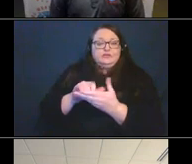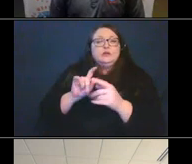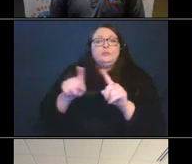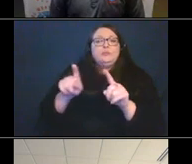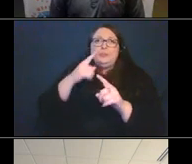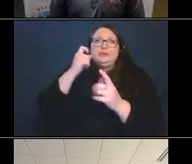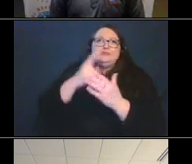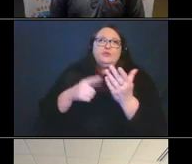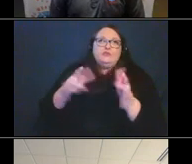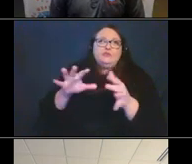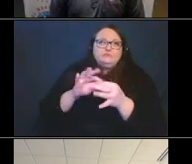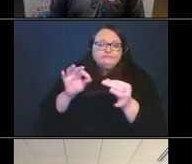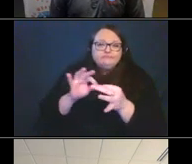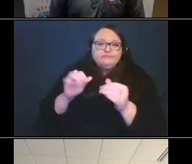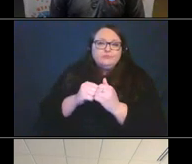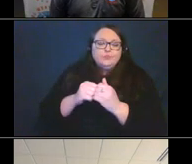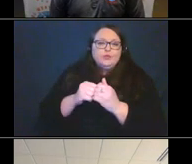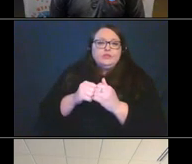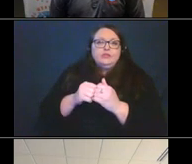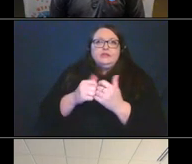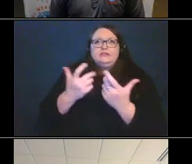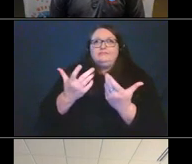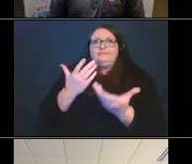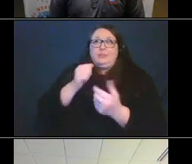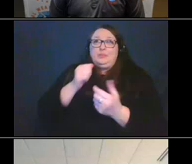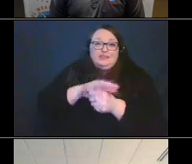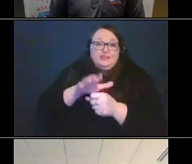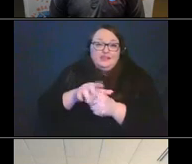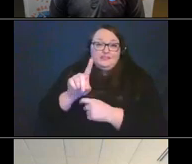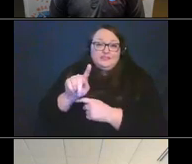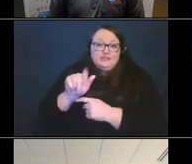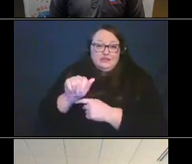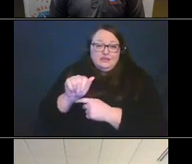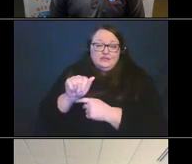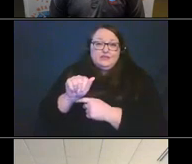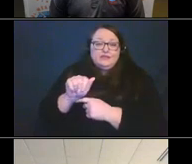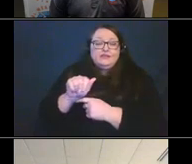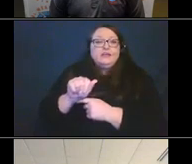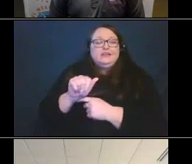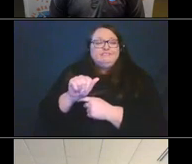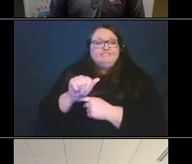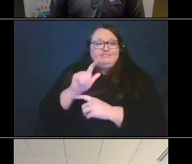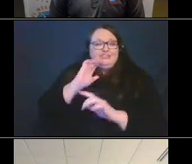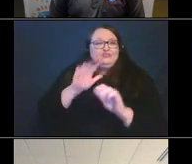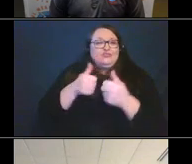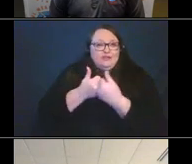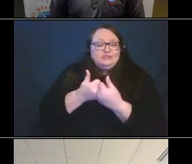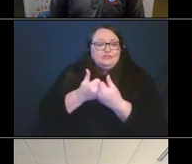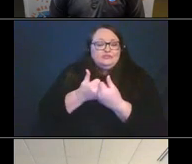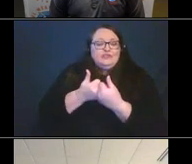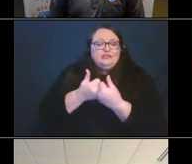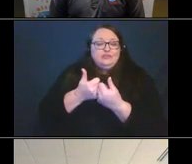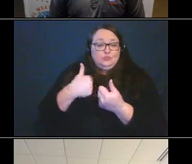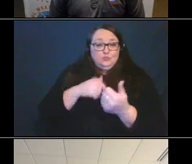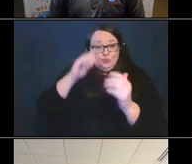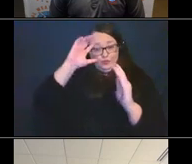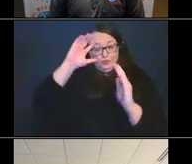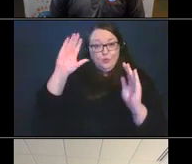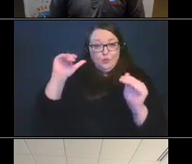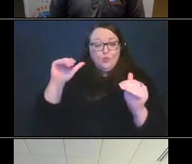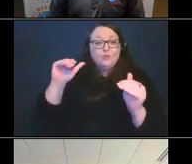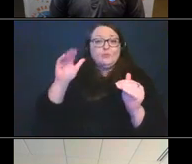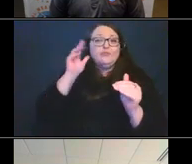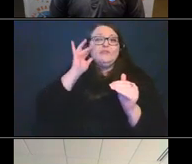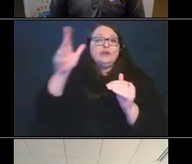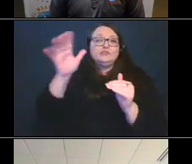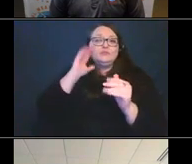of actually a lack of data is challenging, so we do hope to come up with some solution,